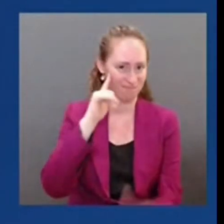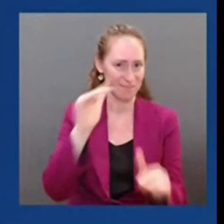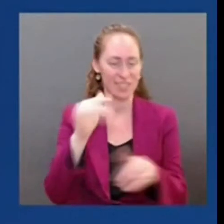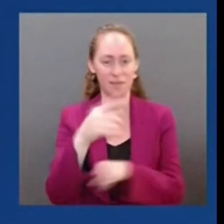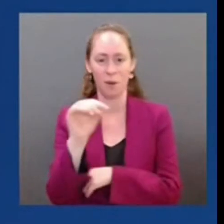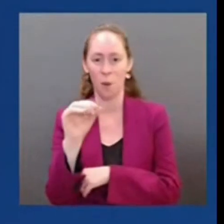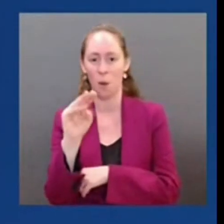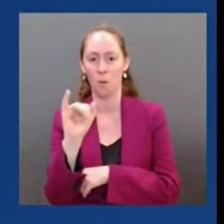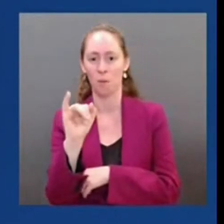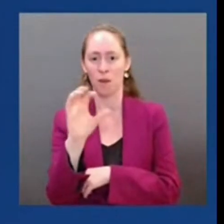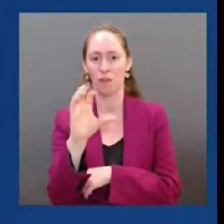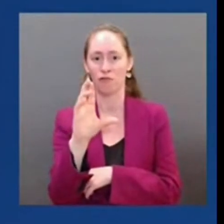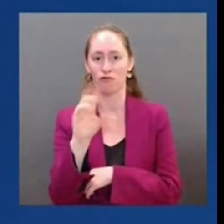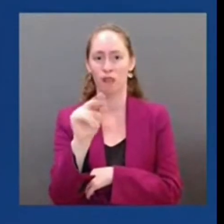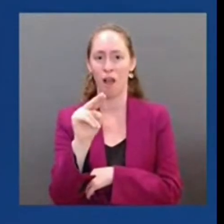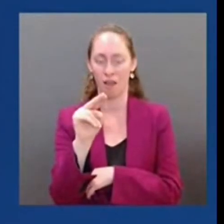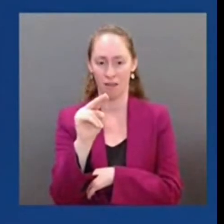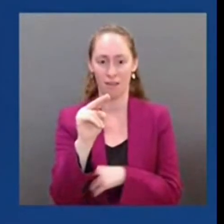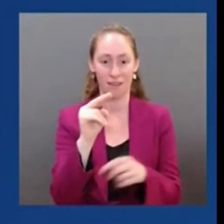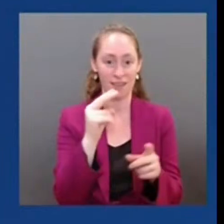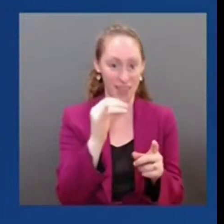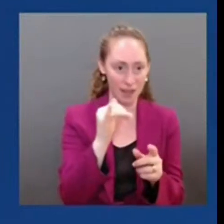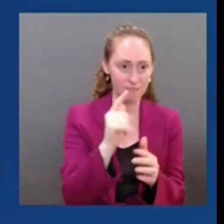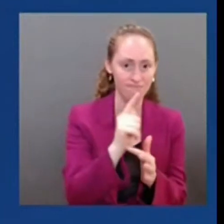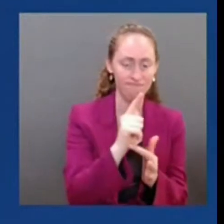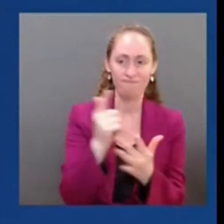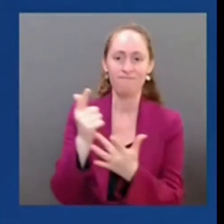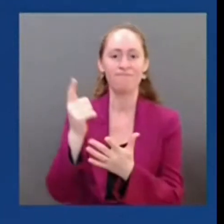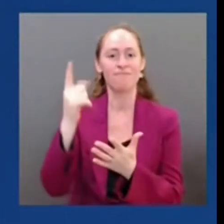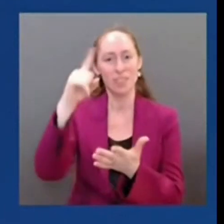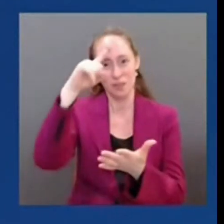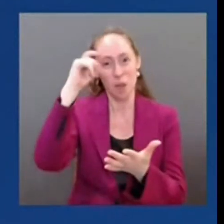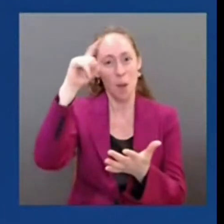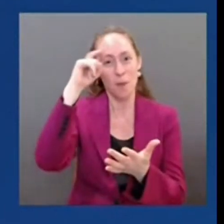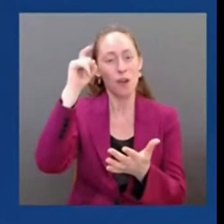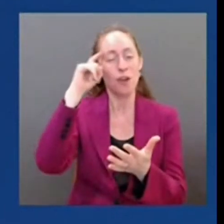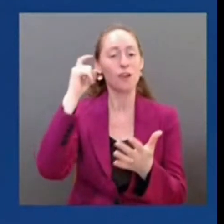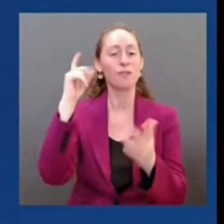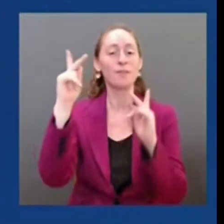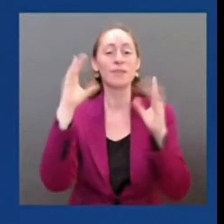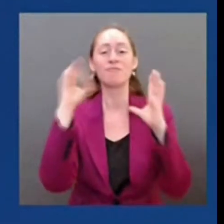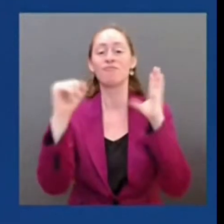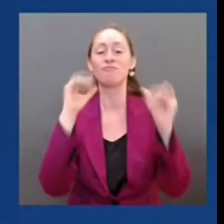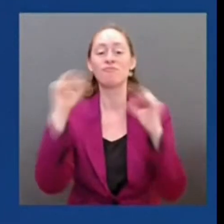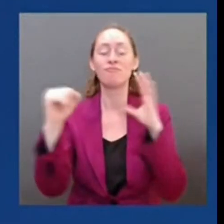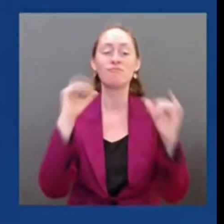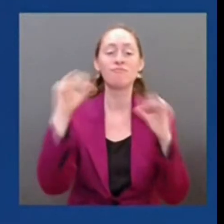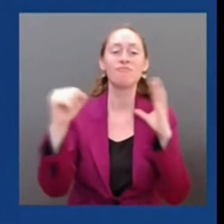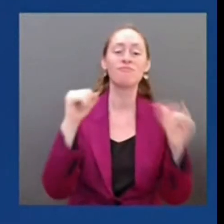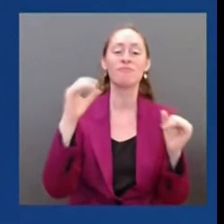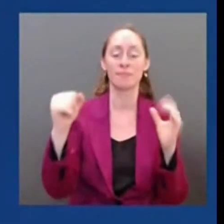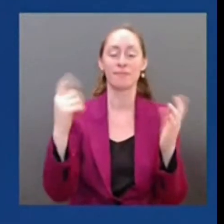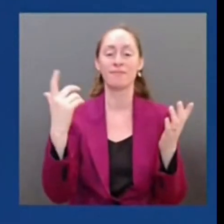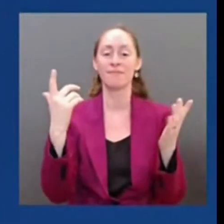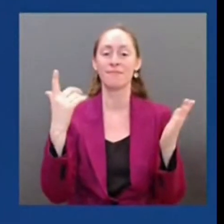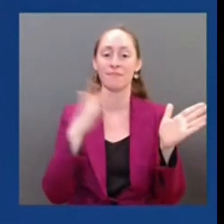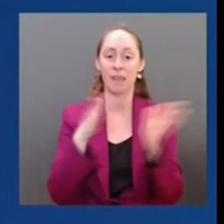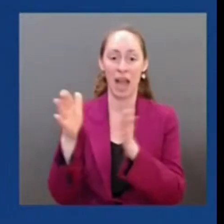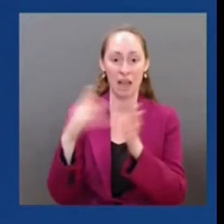OMICRON CASES TO CONTINUE AS WE HIT THE SUMMER AND BUSY TRAVEL MONTHS AHEAD. SHOULD PEOPLE BEGIN